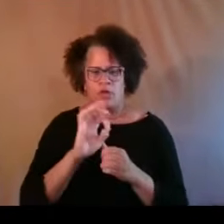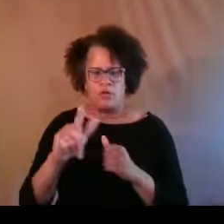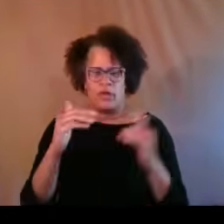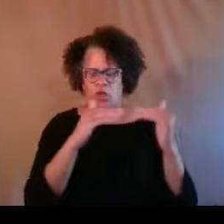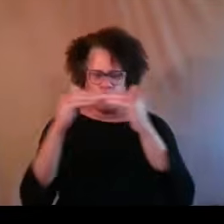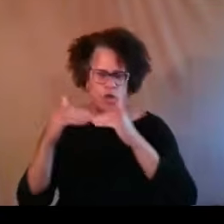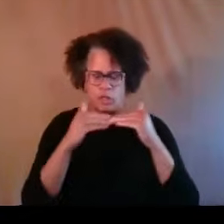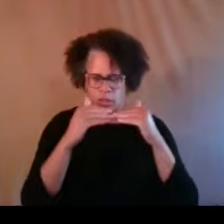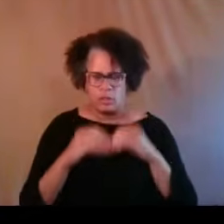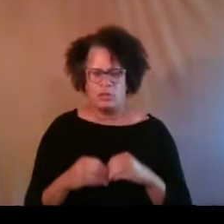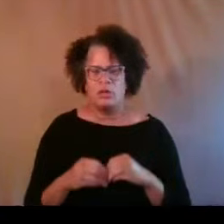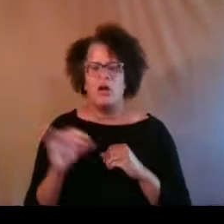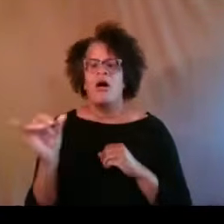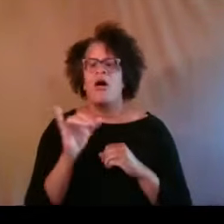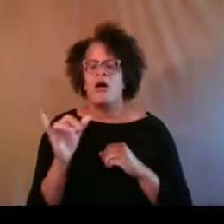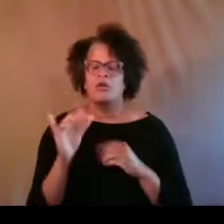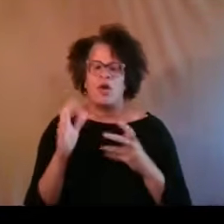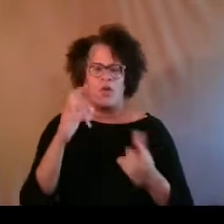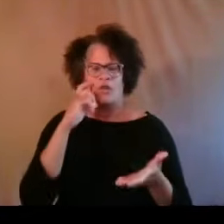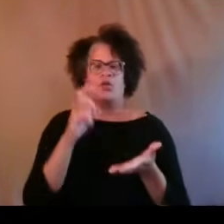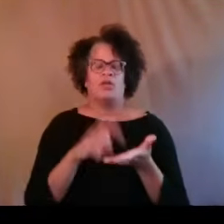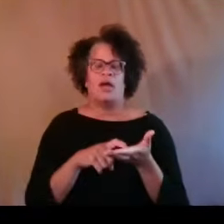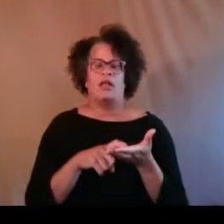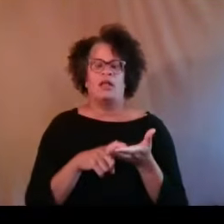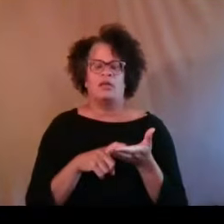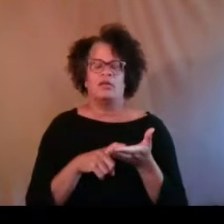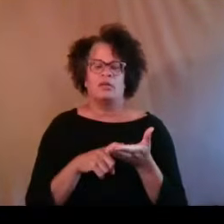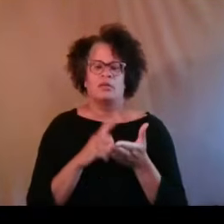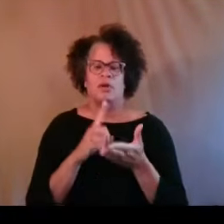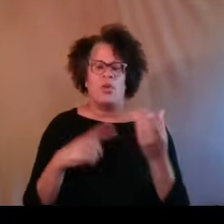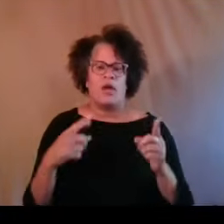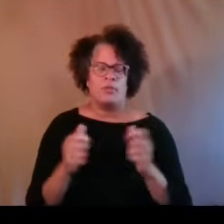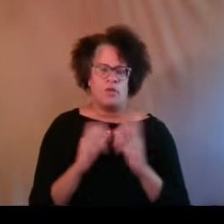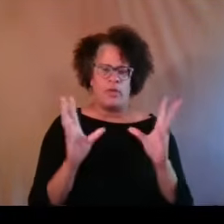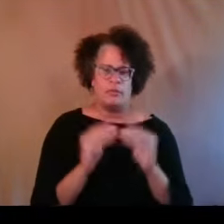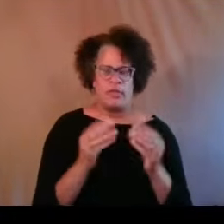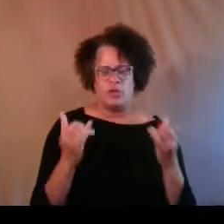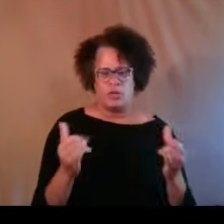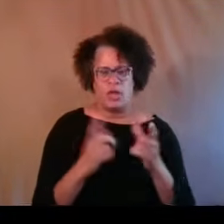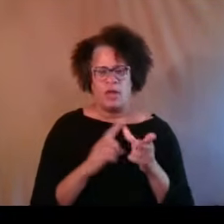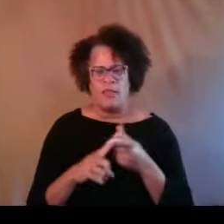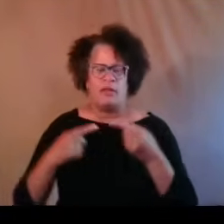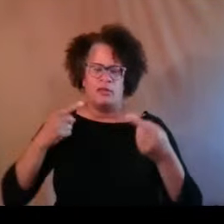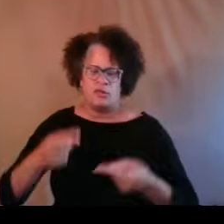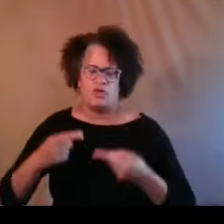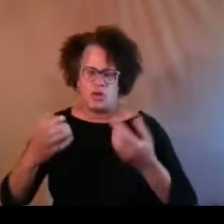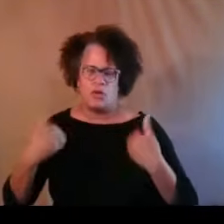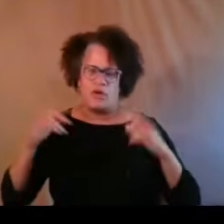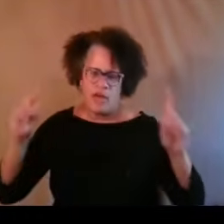I wanna also acknowledge the continuity between our meeting here today and the struggle, collective struggle for liberation